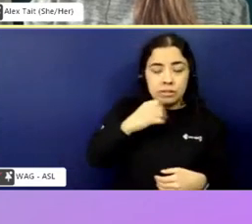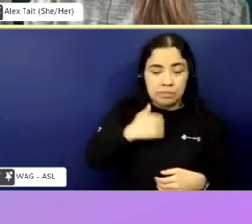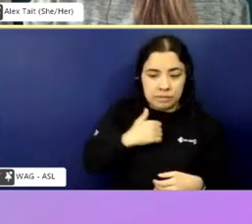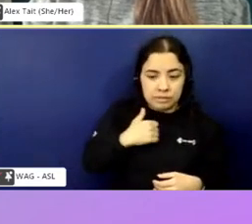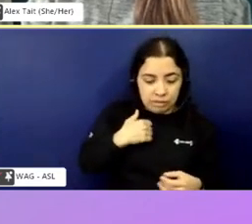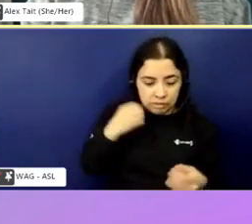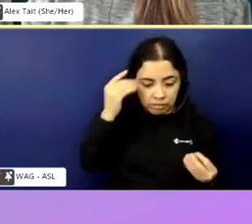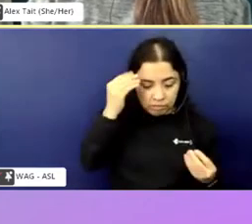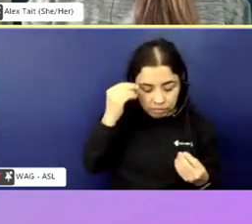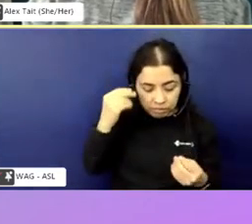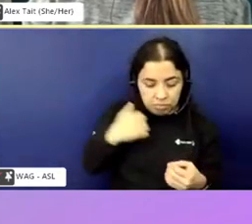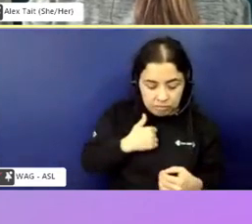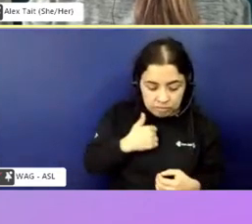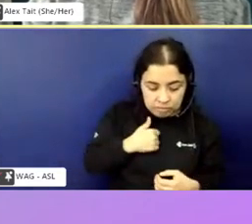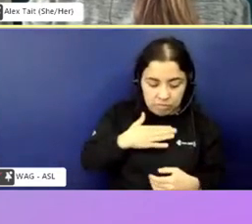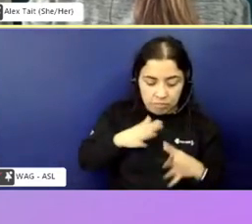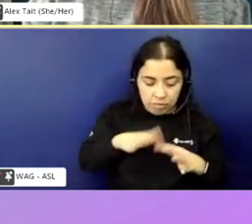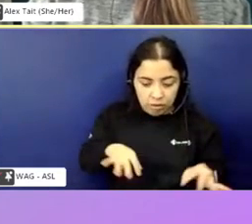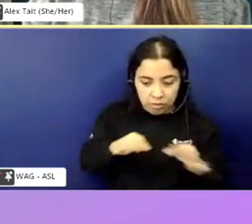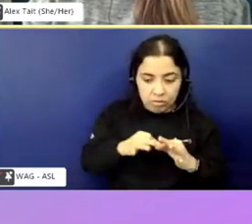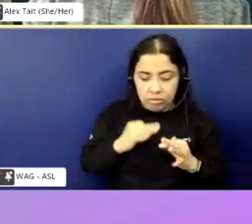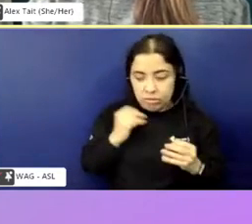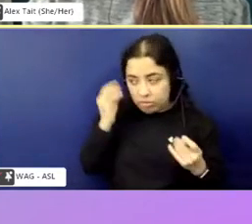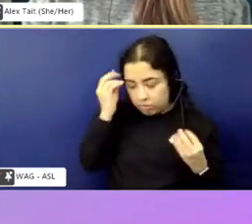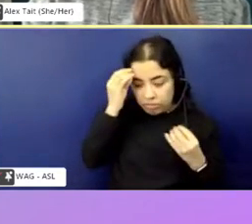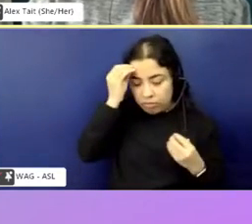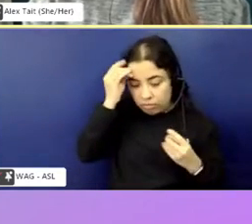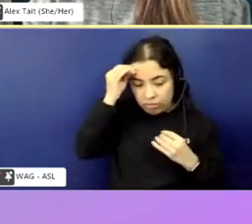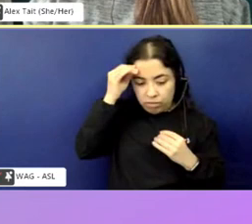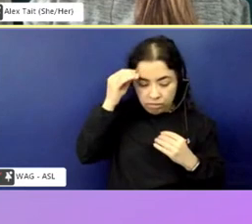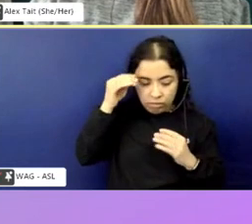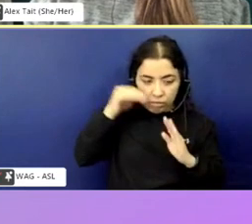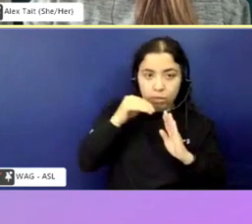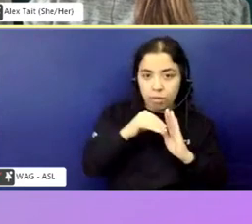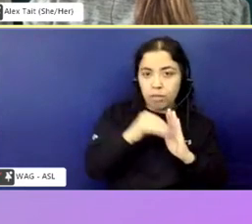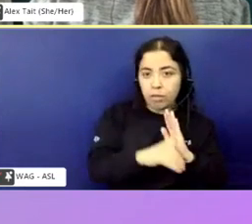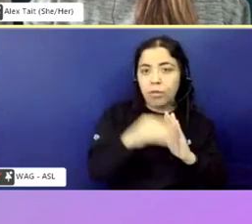about older people. It can be internalized, meeting seniors holding ages views about themselves and they're worth.